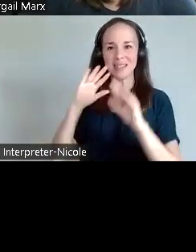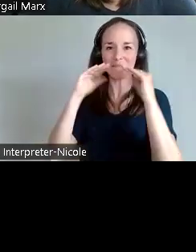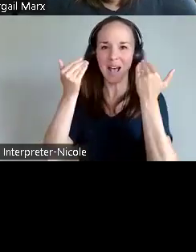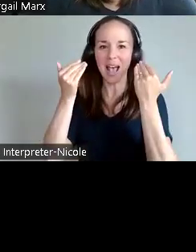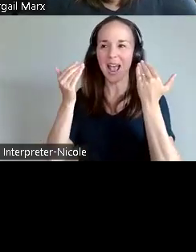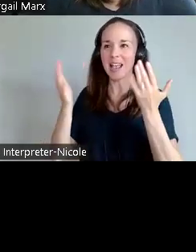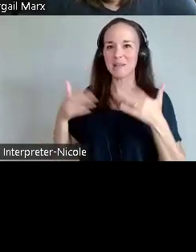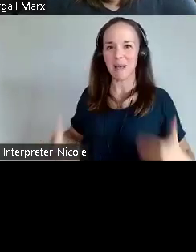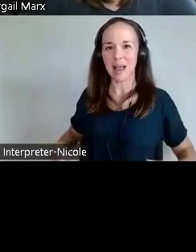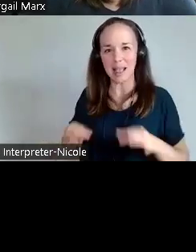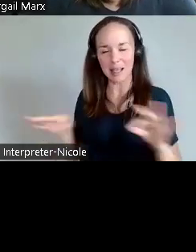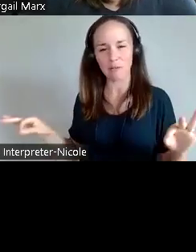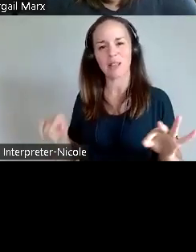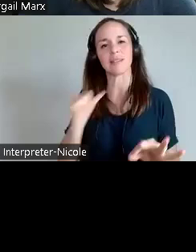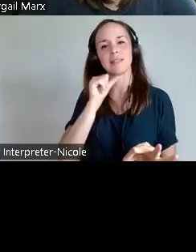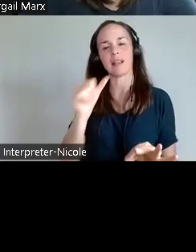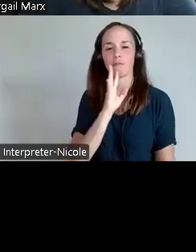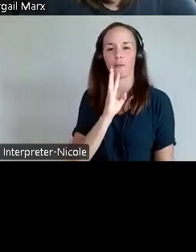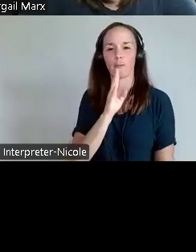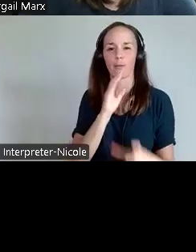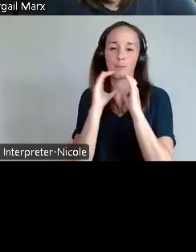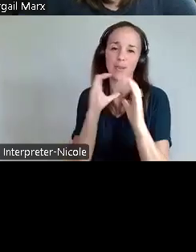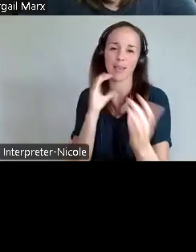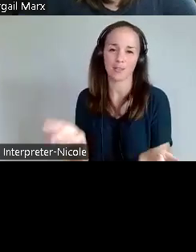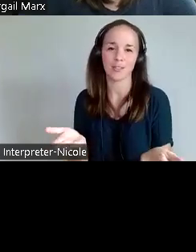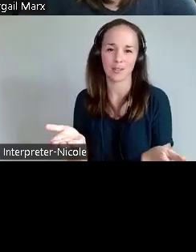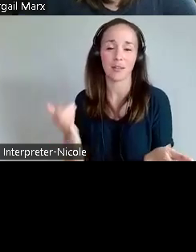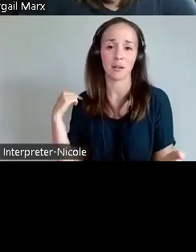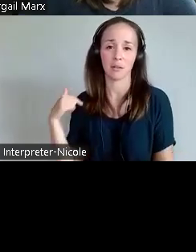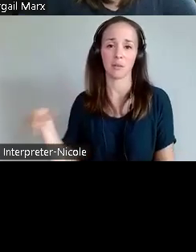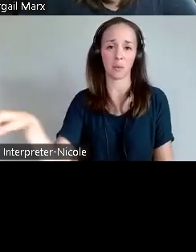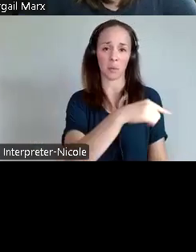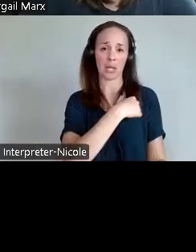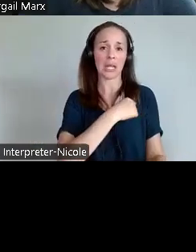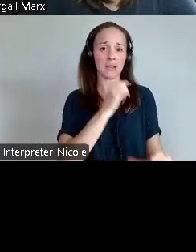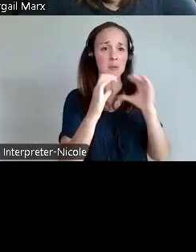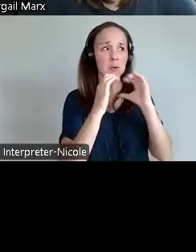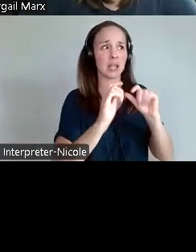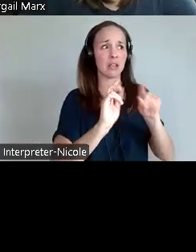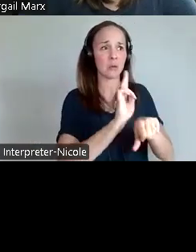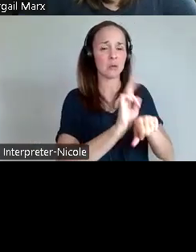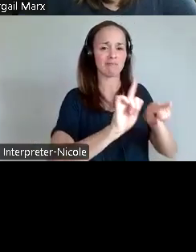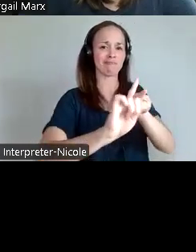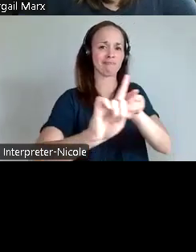That's that non-verbal communication that you're seeing. We communicate in lots of different ways. It doesn't necessarily just have